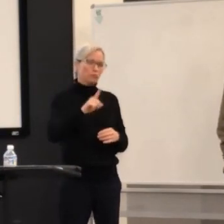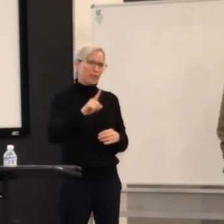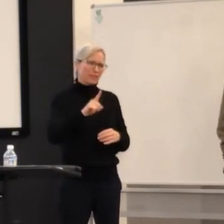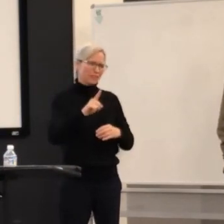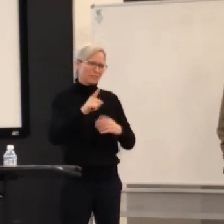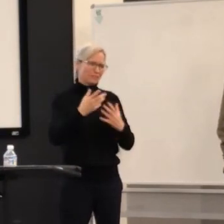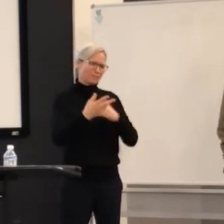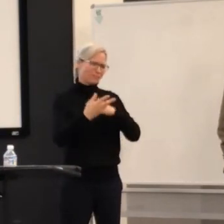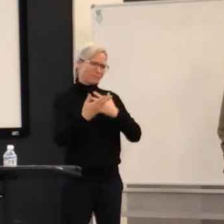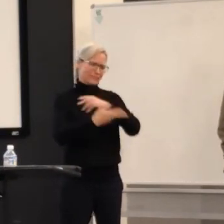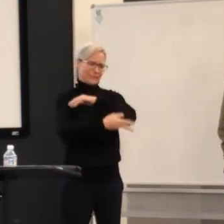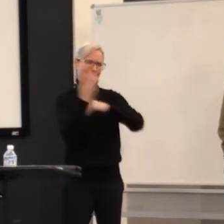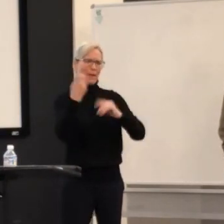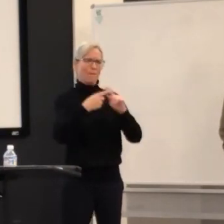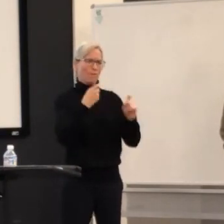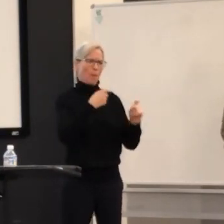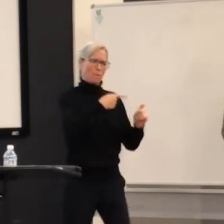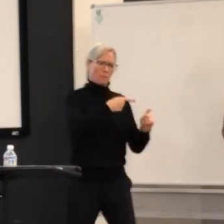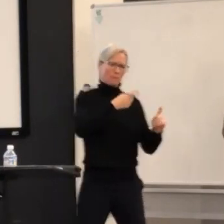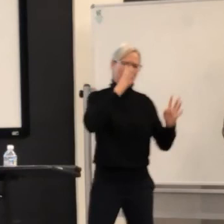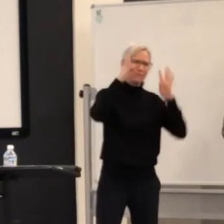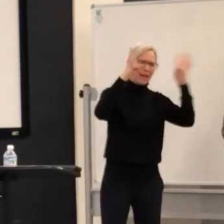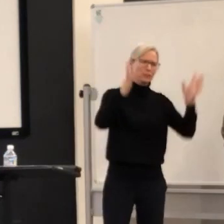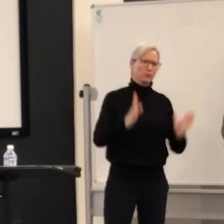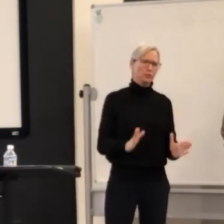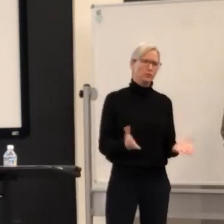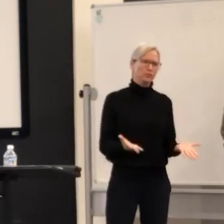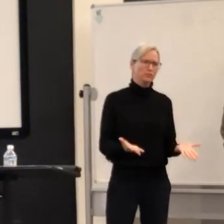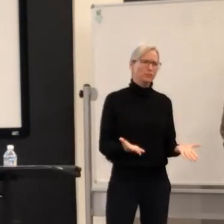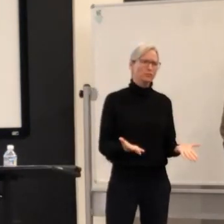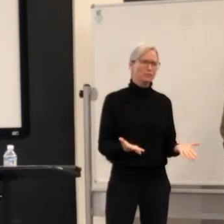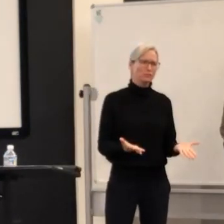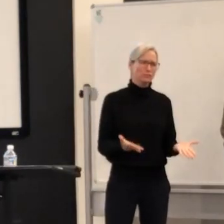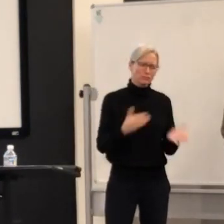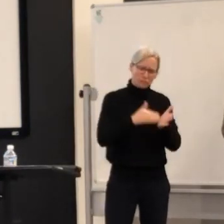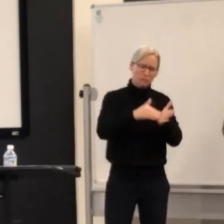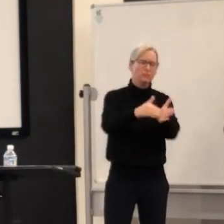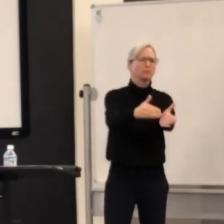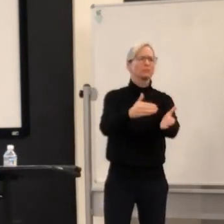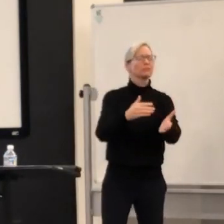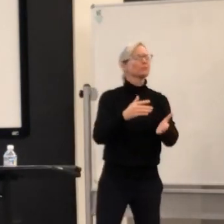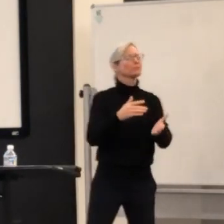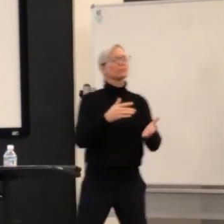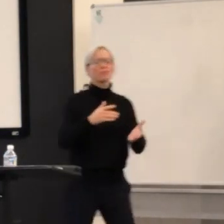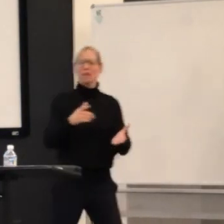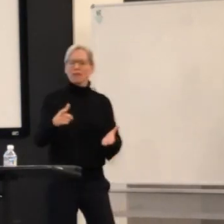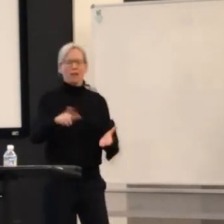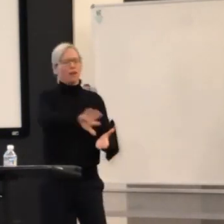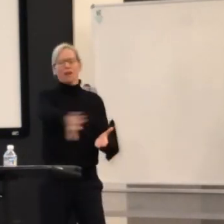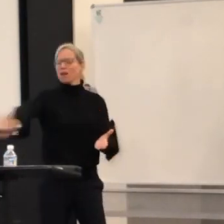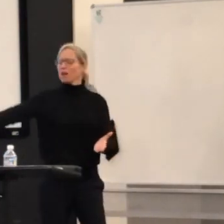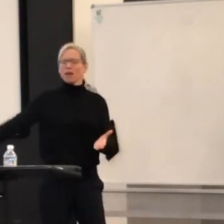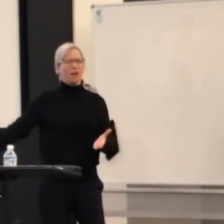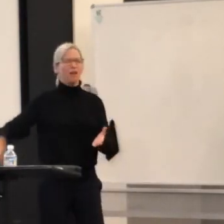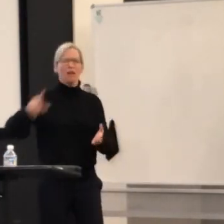They got to, it became such a problem that the patent office developed its own department to try